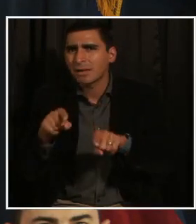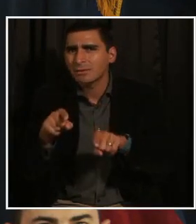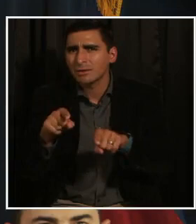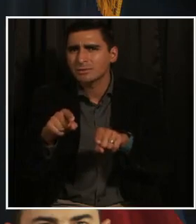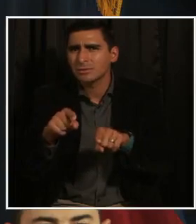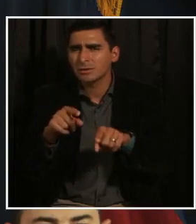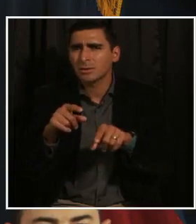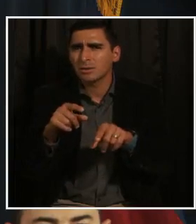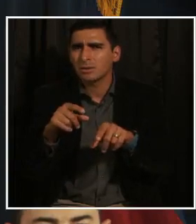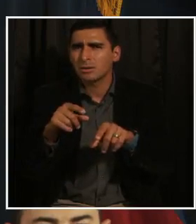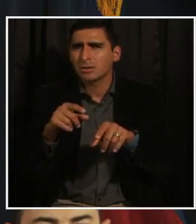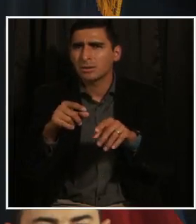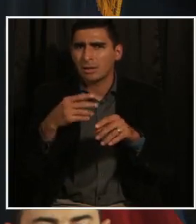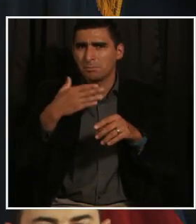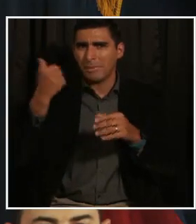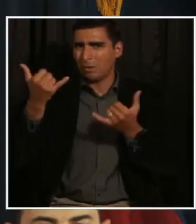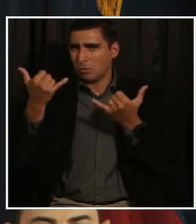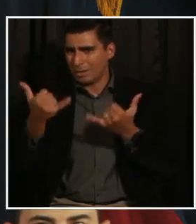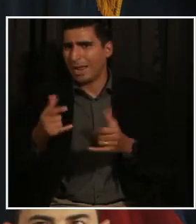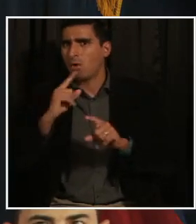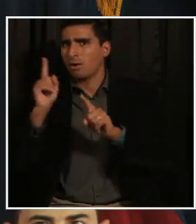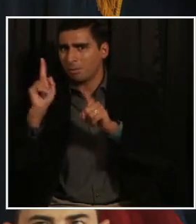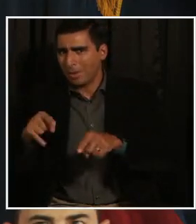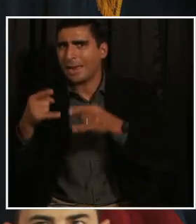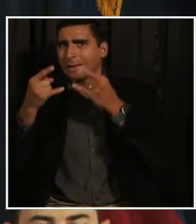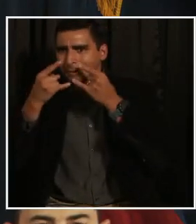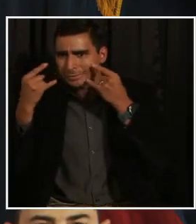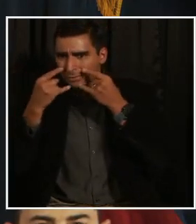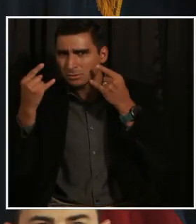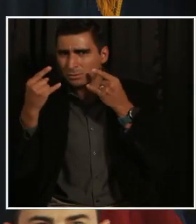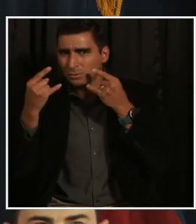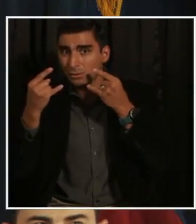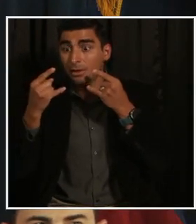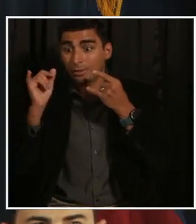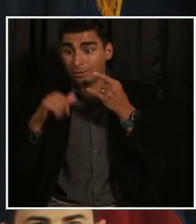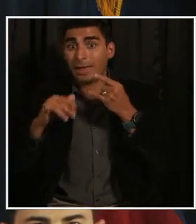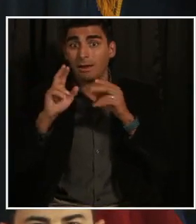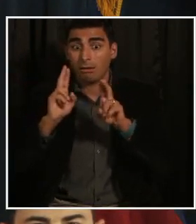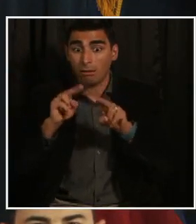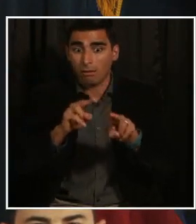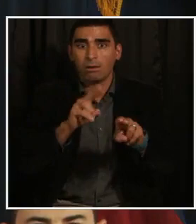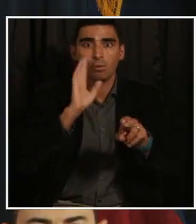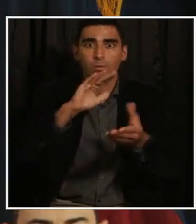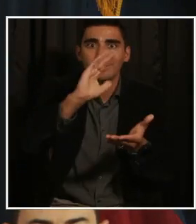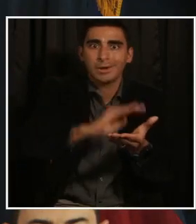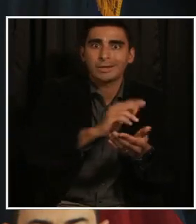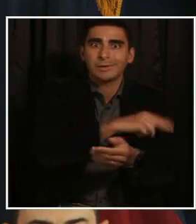issue one now to prevent hospital capacity from being breached uh then later once